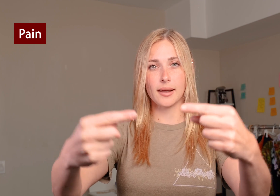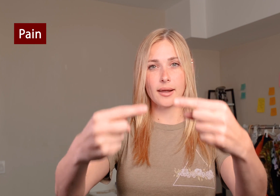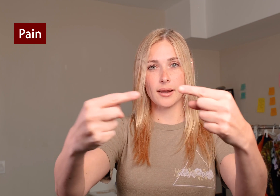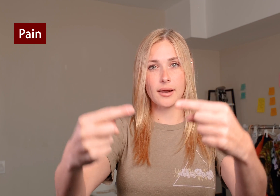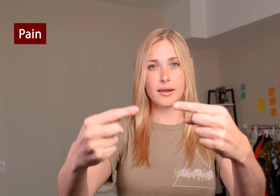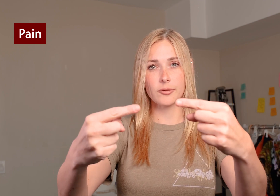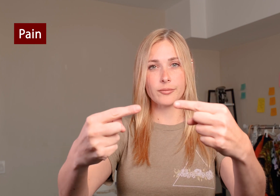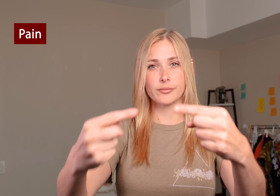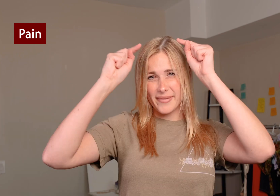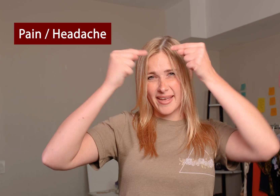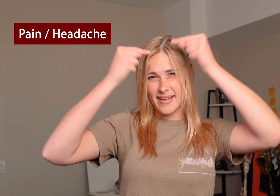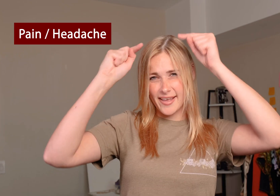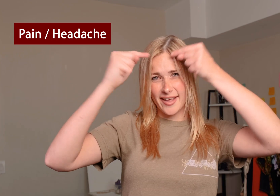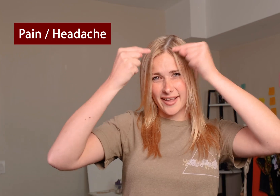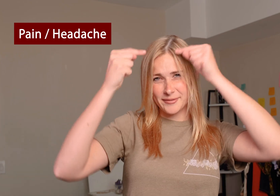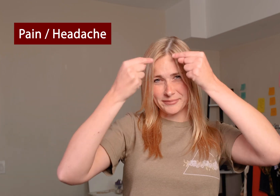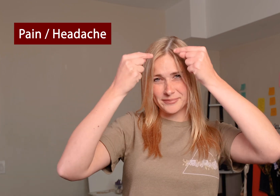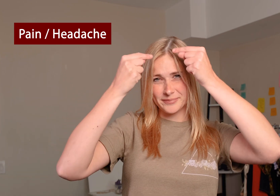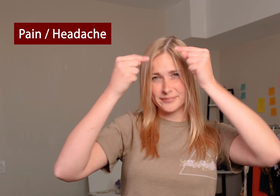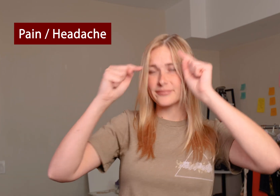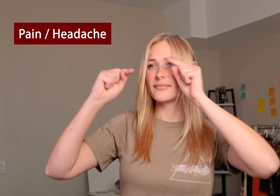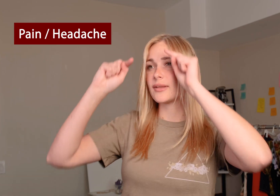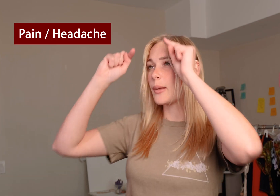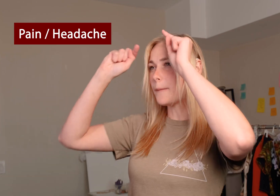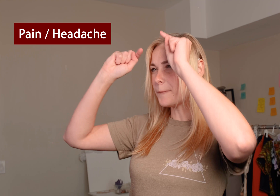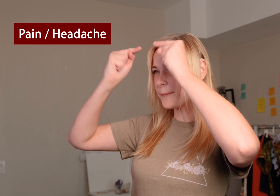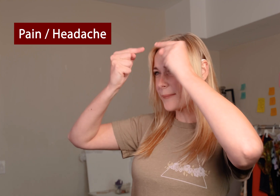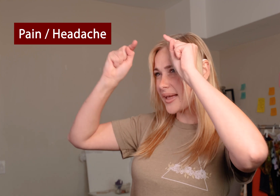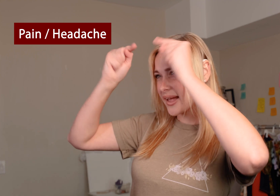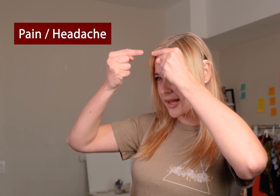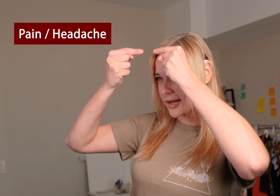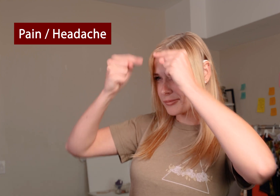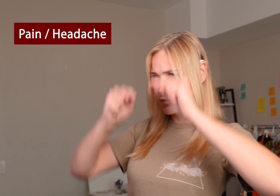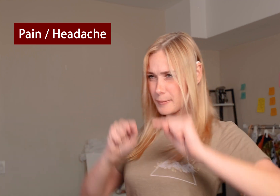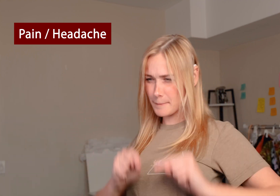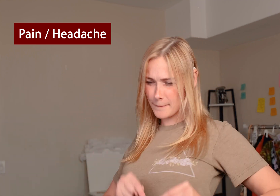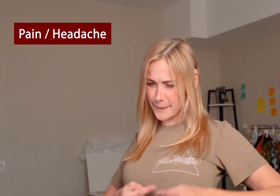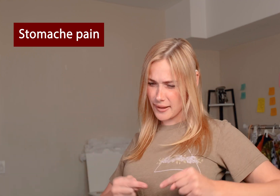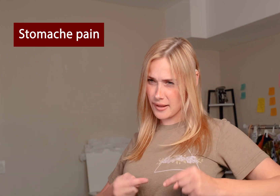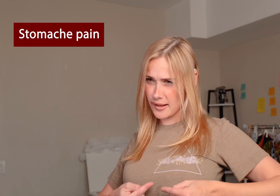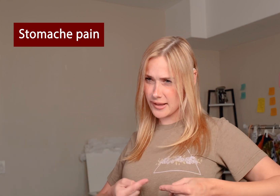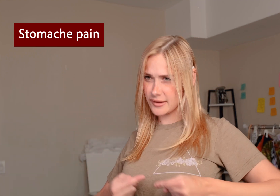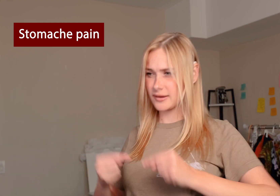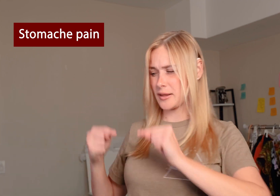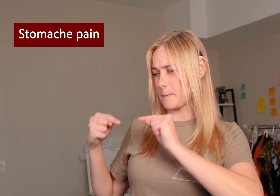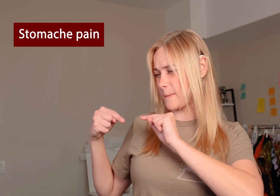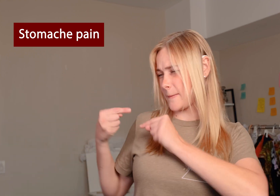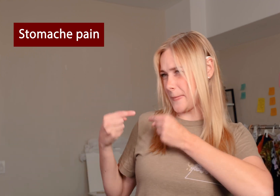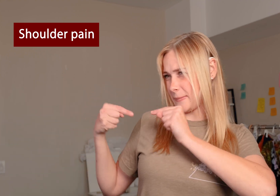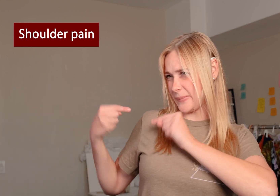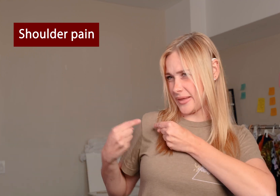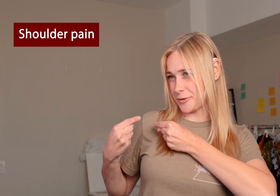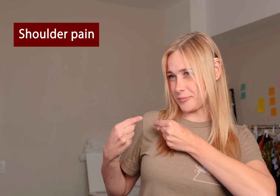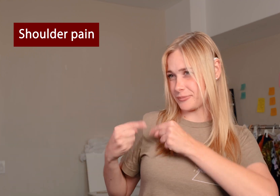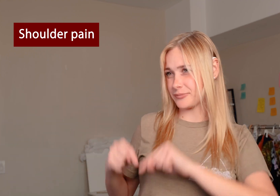This is the sign for a "headache," closer to your head. "Pain in the stomach"